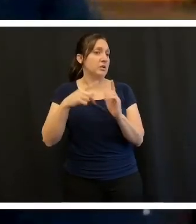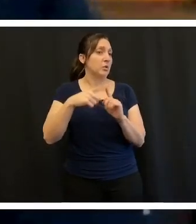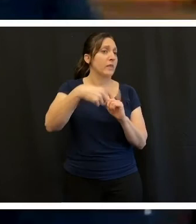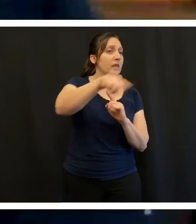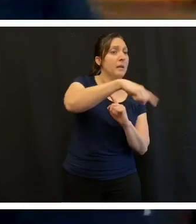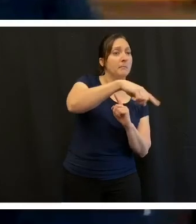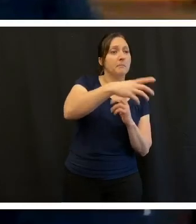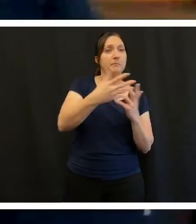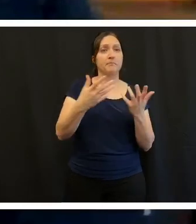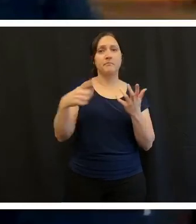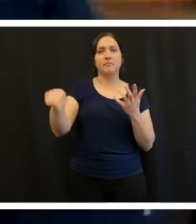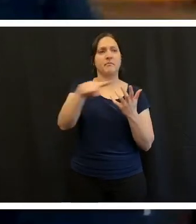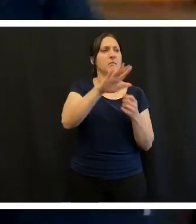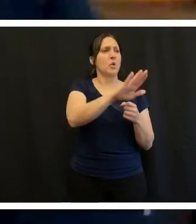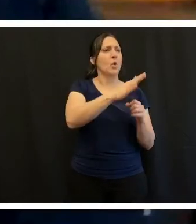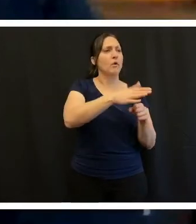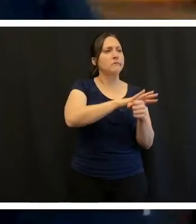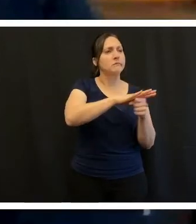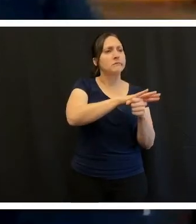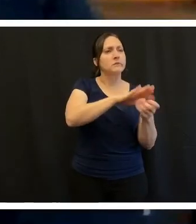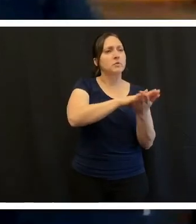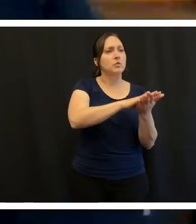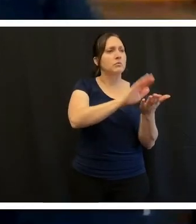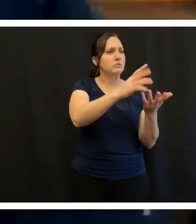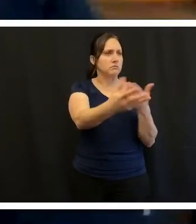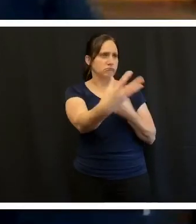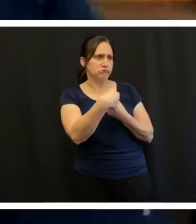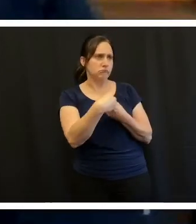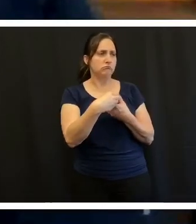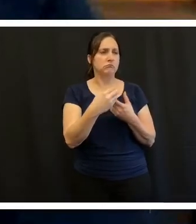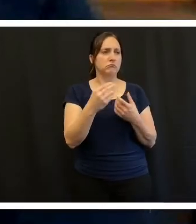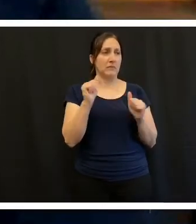See if there's a way where you can go online and be able to assist.